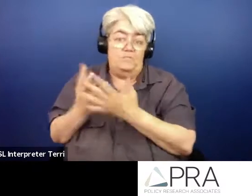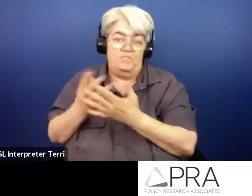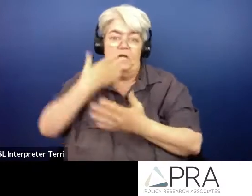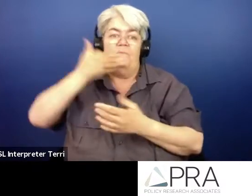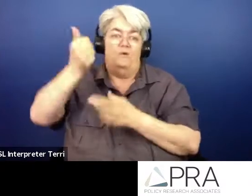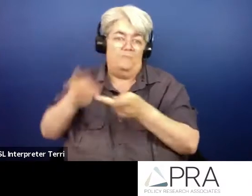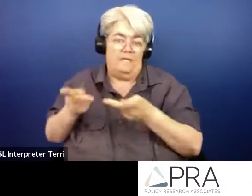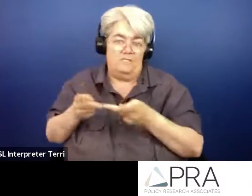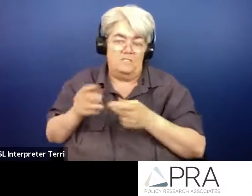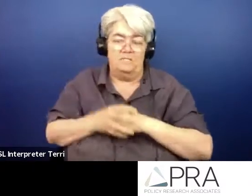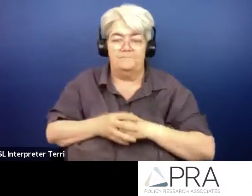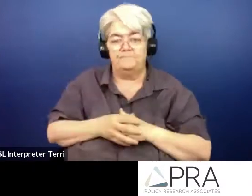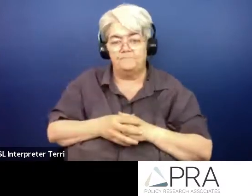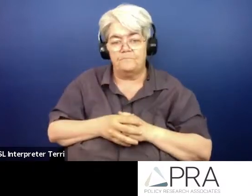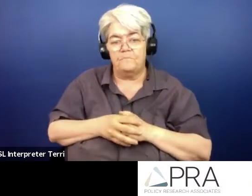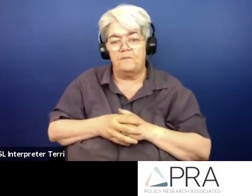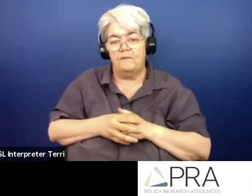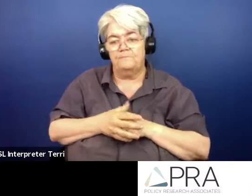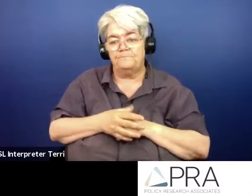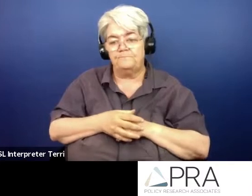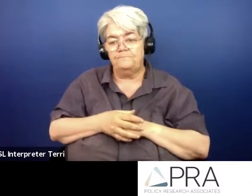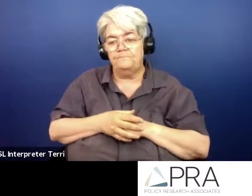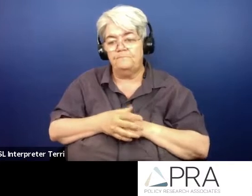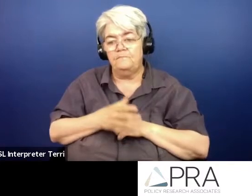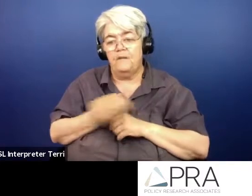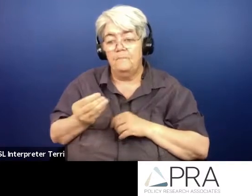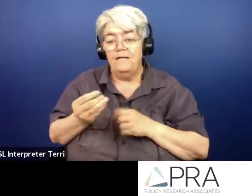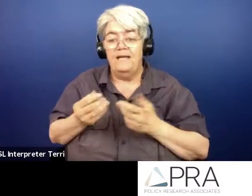around mental illness too. In the end